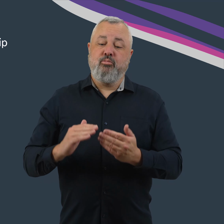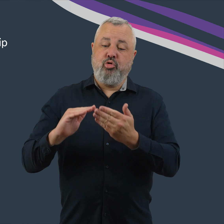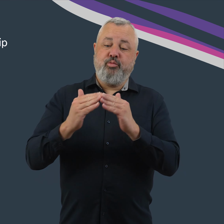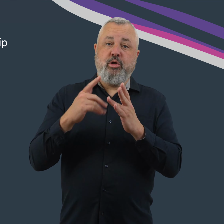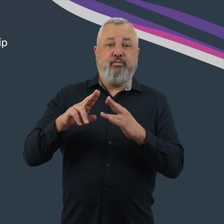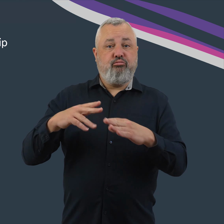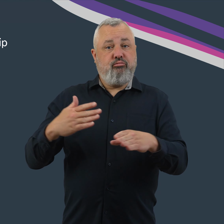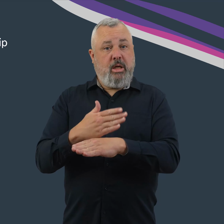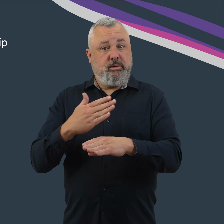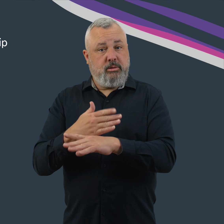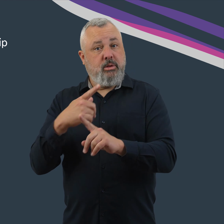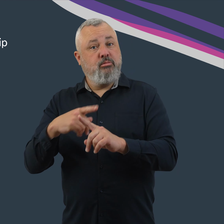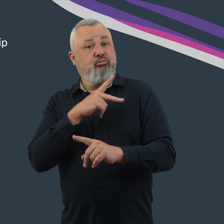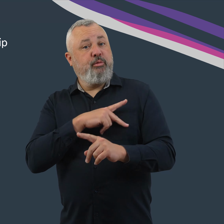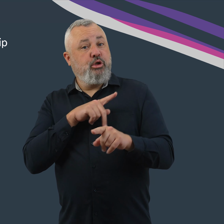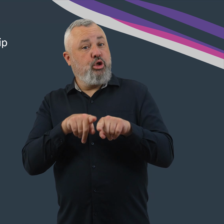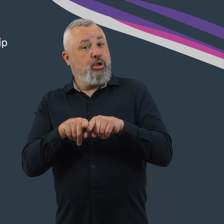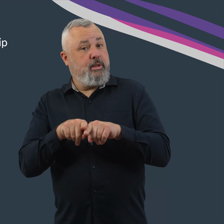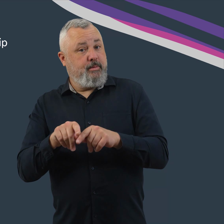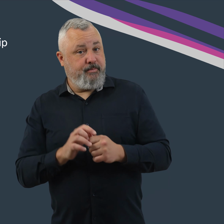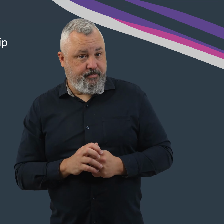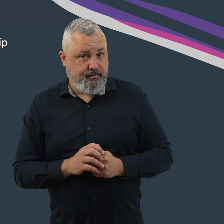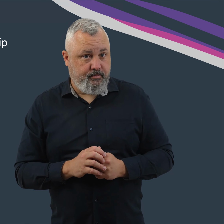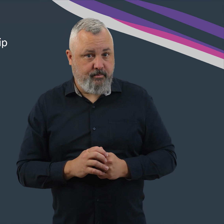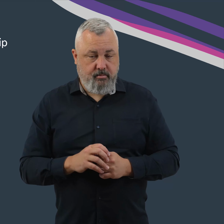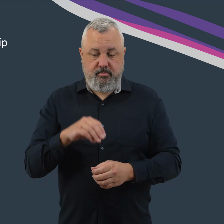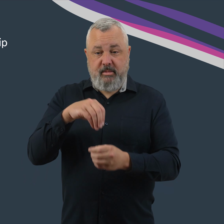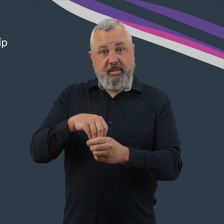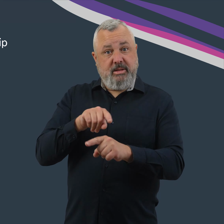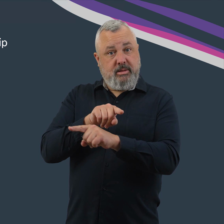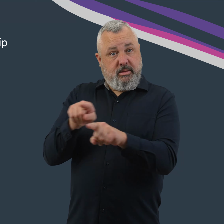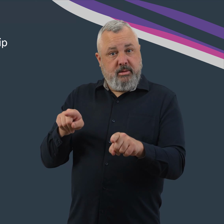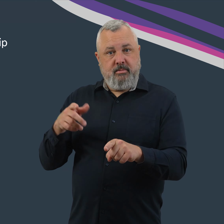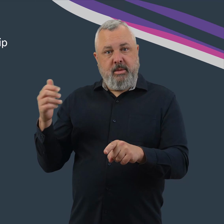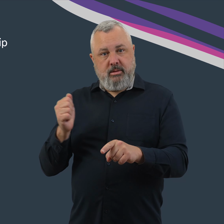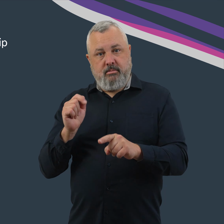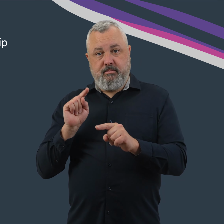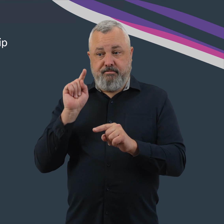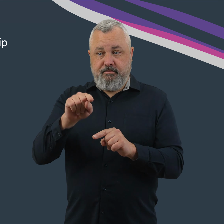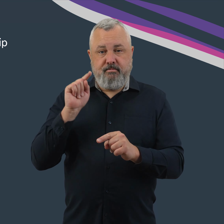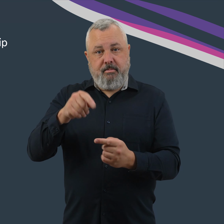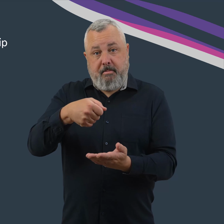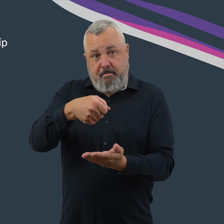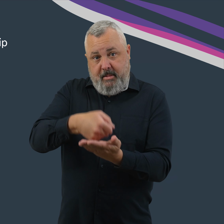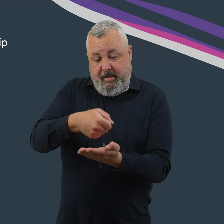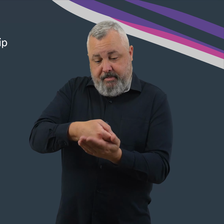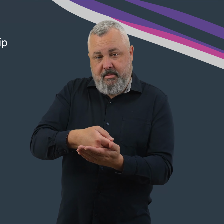Community of Practice and professional learning Participants will be expected to attend at least